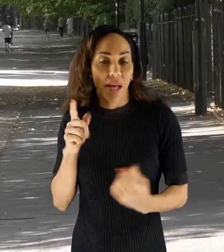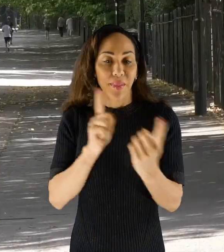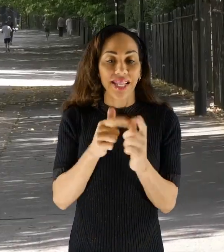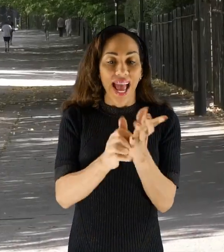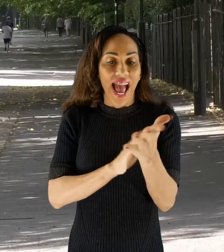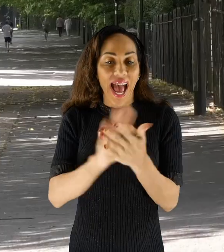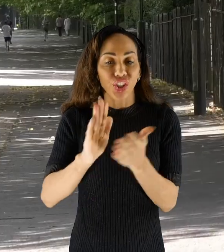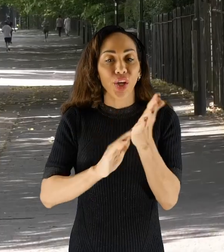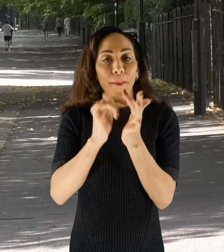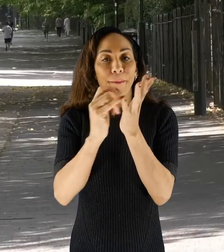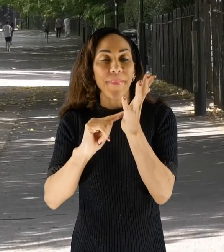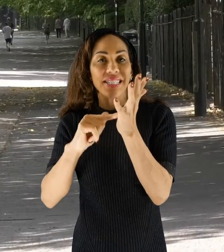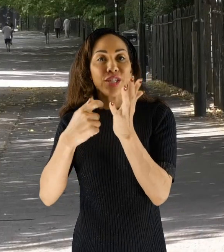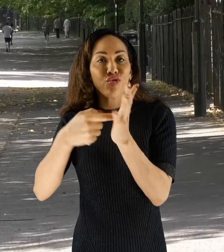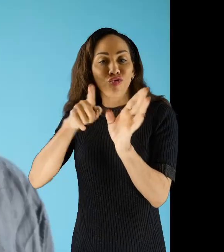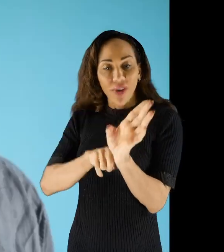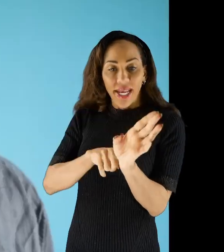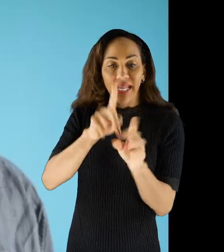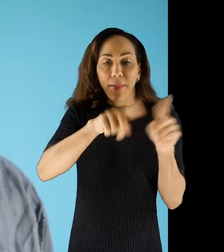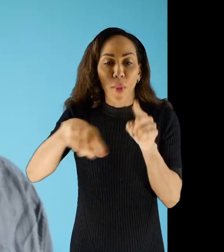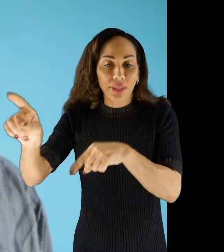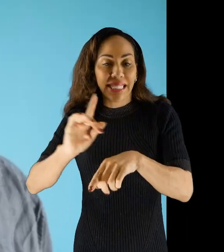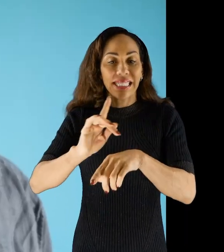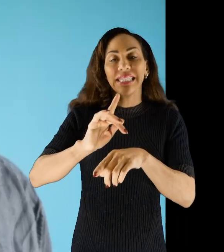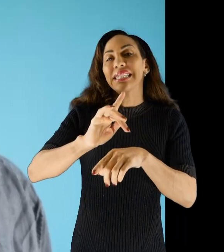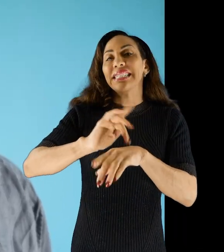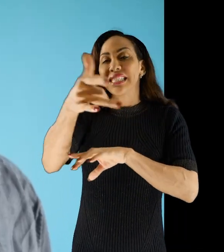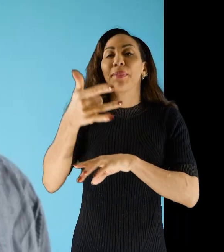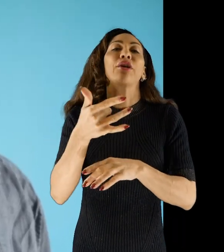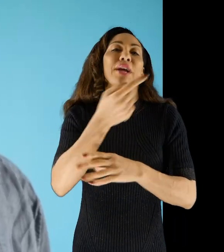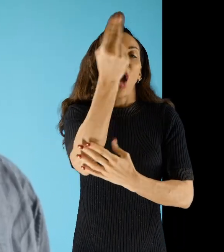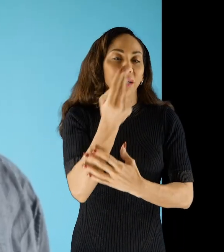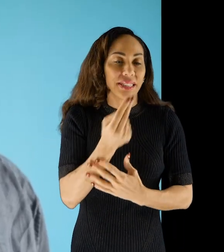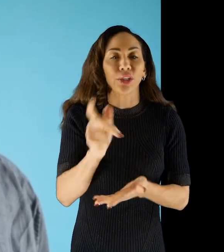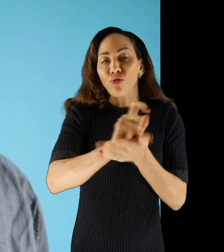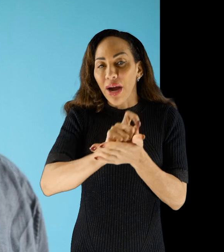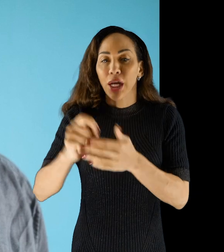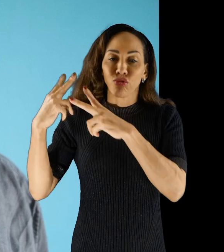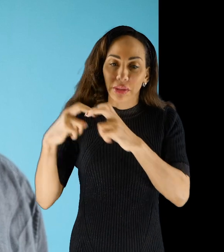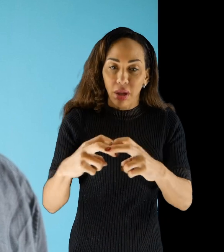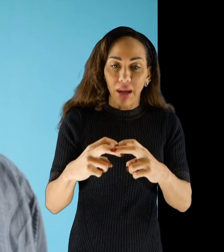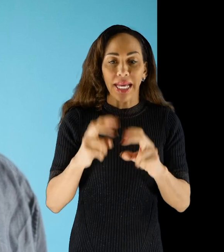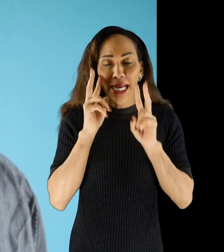meeting Ashokkumar Mistry. He is a multi-disciplinary artist, writer and researcher where he explores